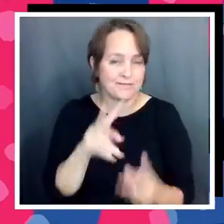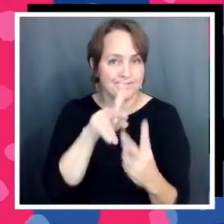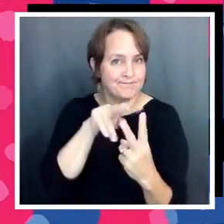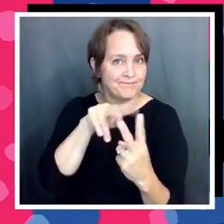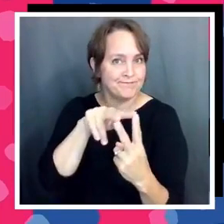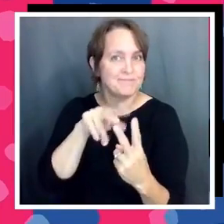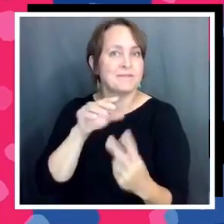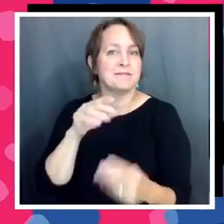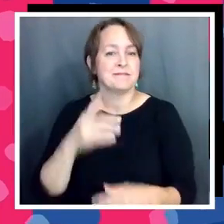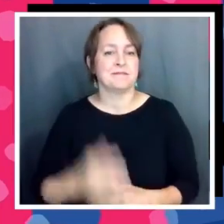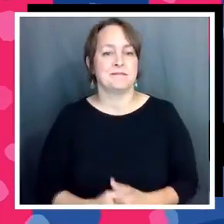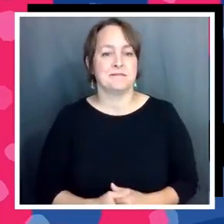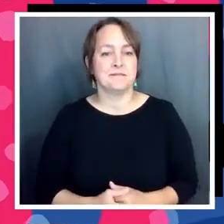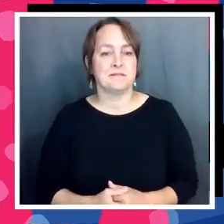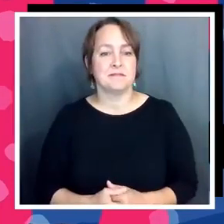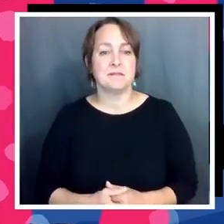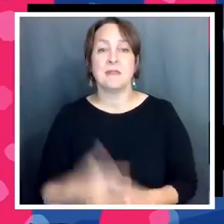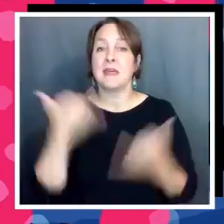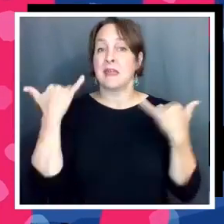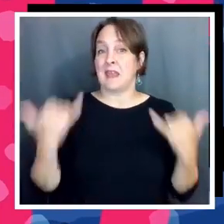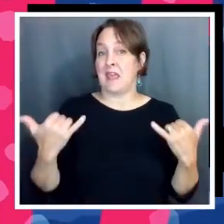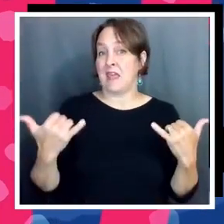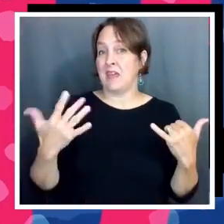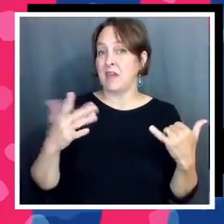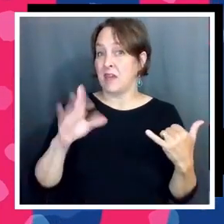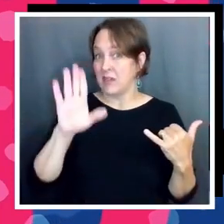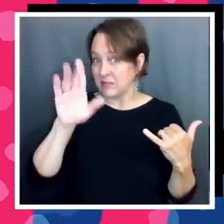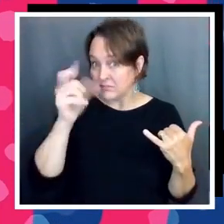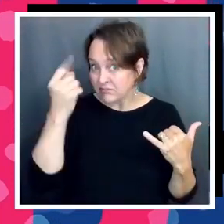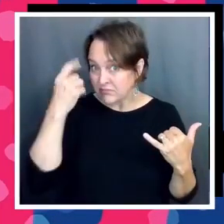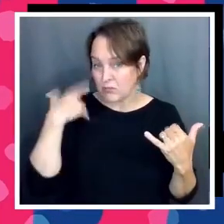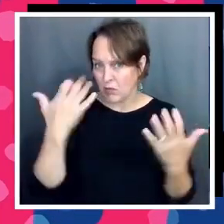AUTOMATIC.